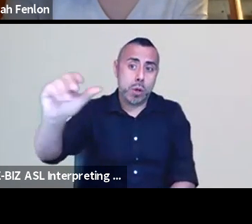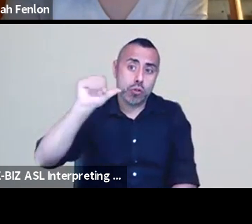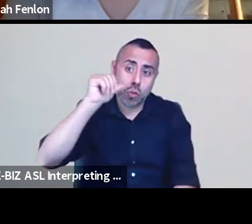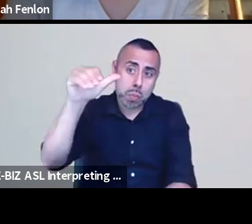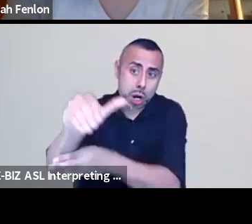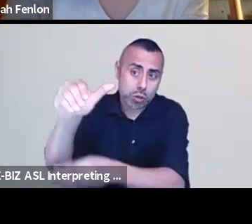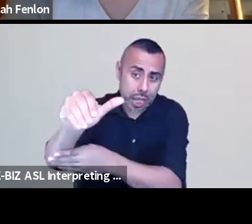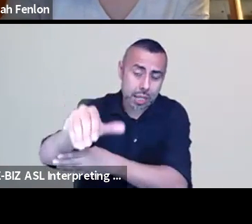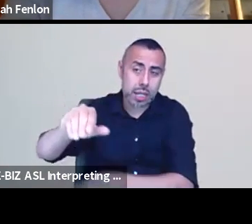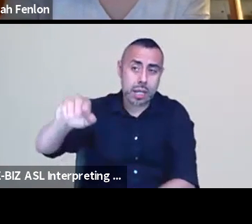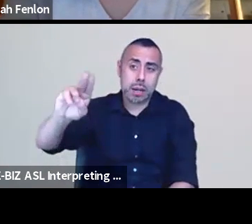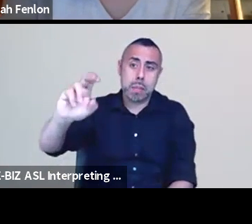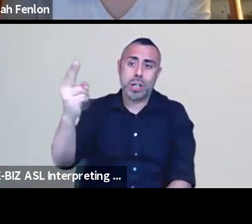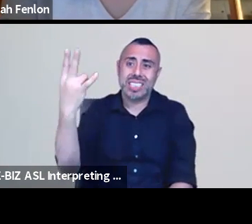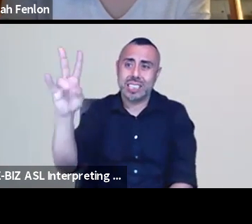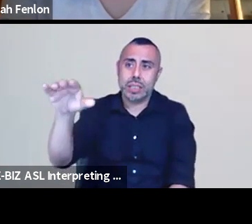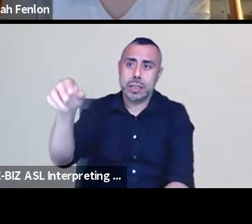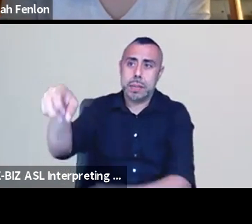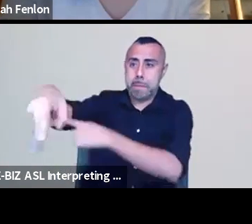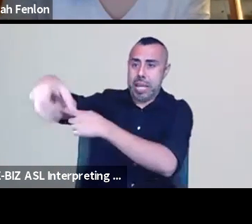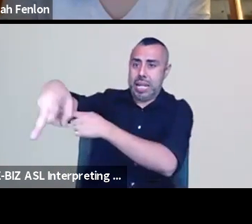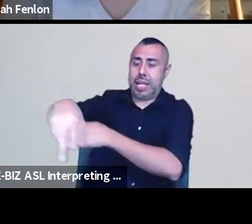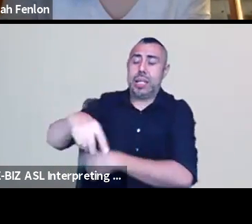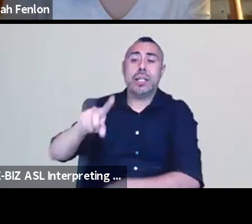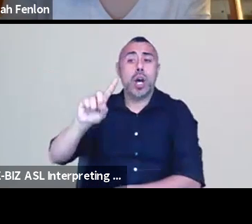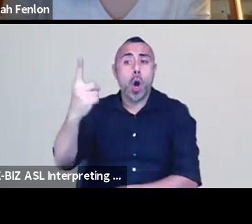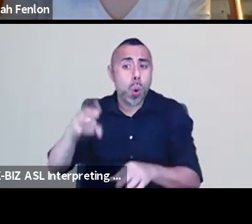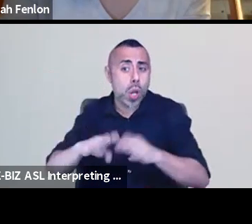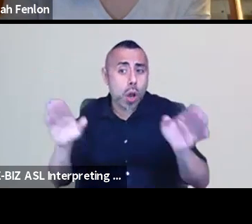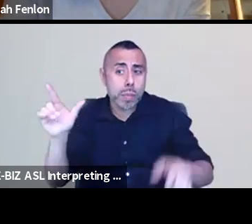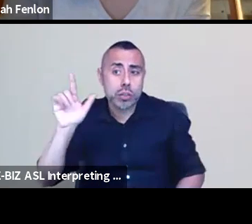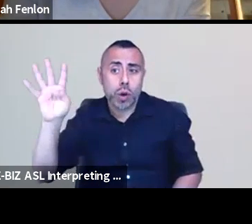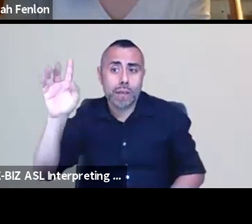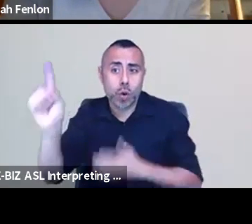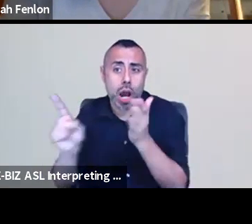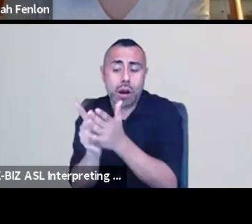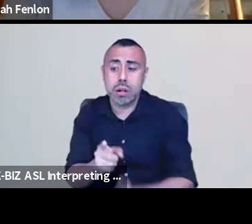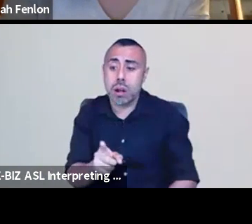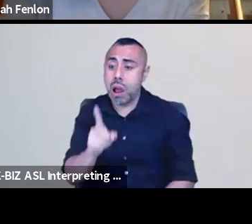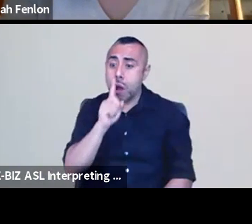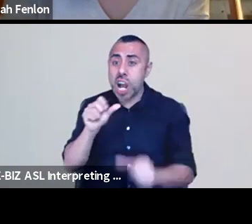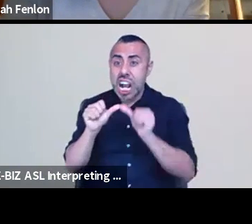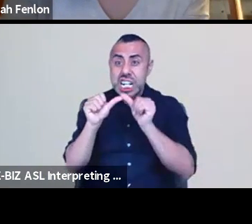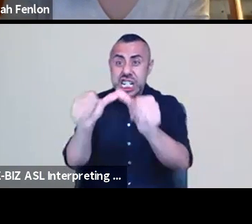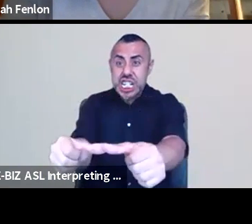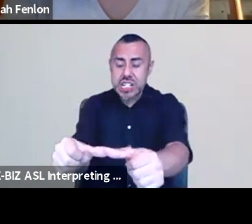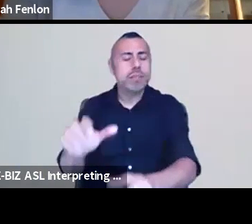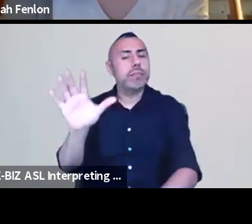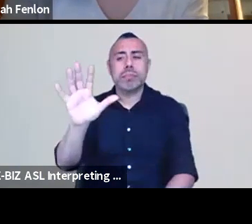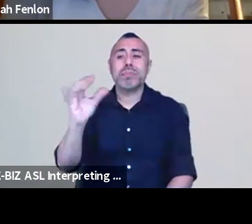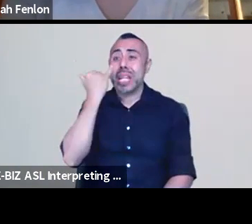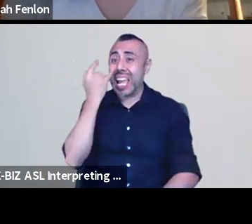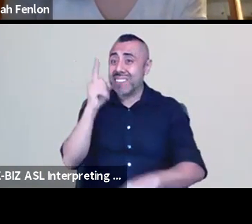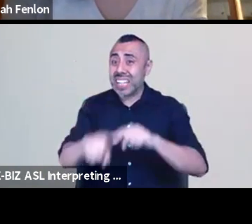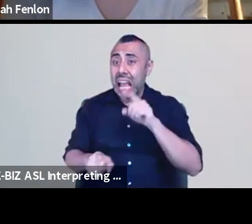this isn't some attempt to like keep it going. Don't stress if you cannot give. We're all in this together.